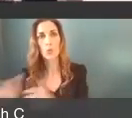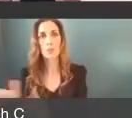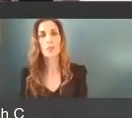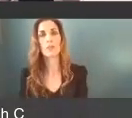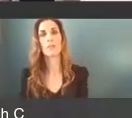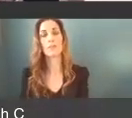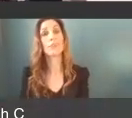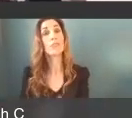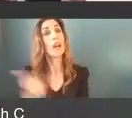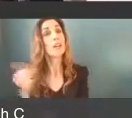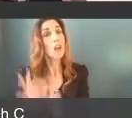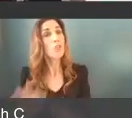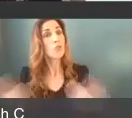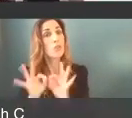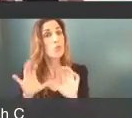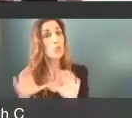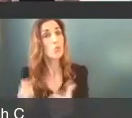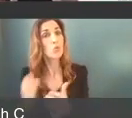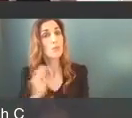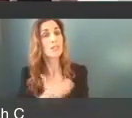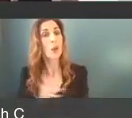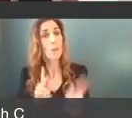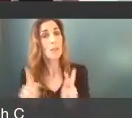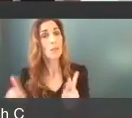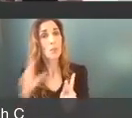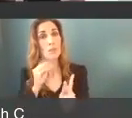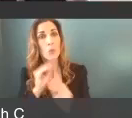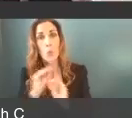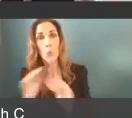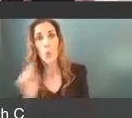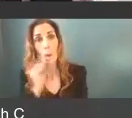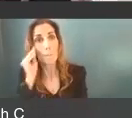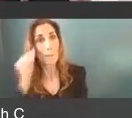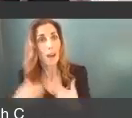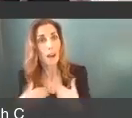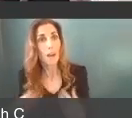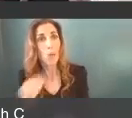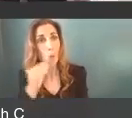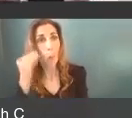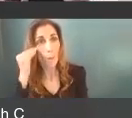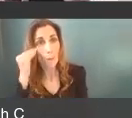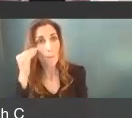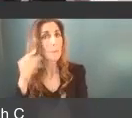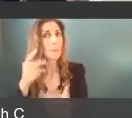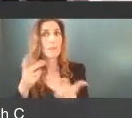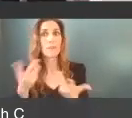is our individuals experiencing homelessness in Montgomery County and so we are very eager to